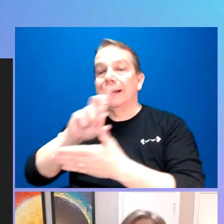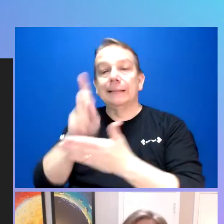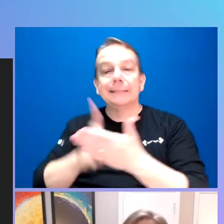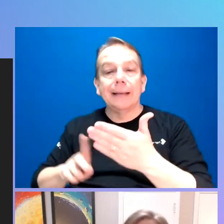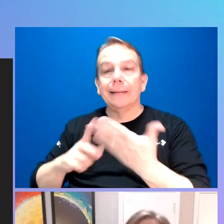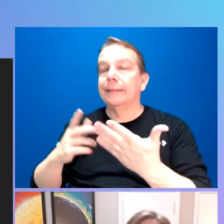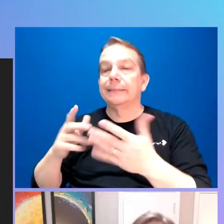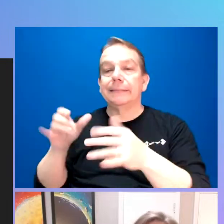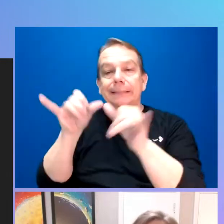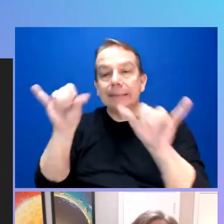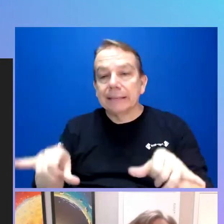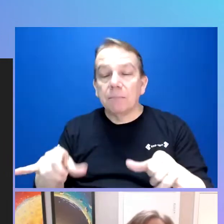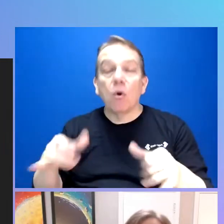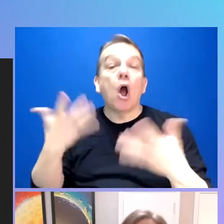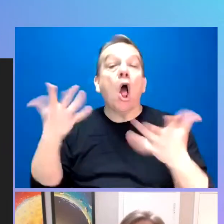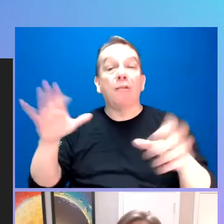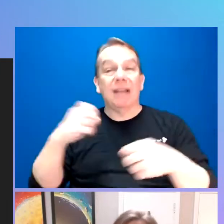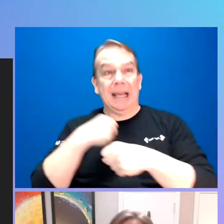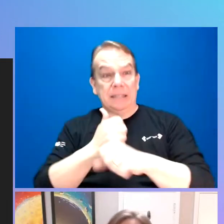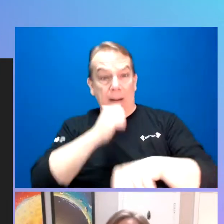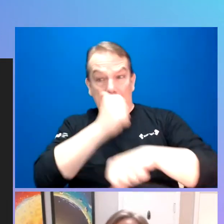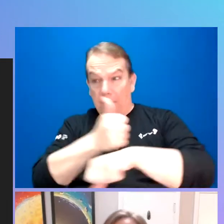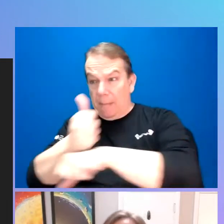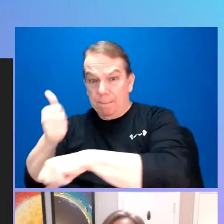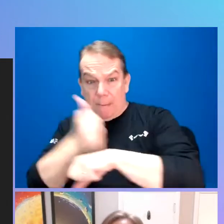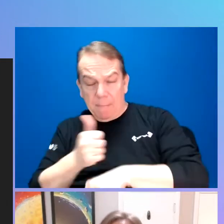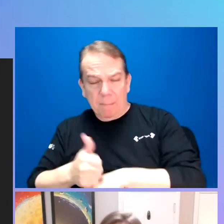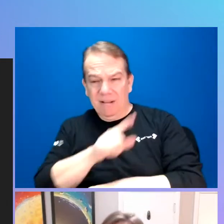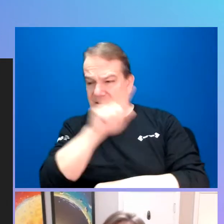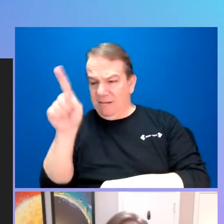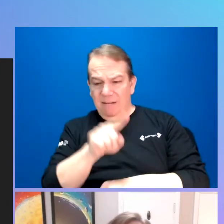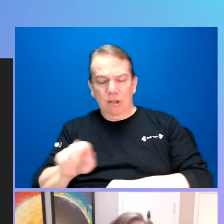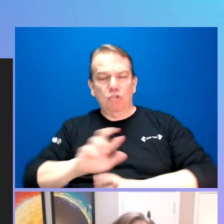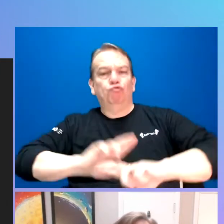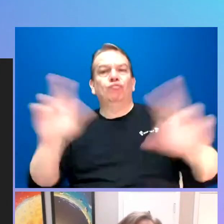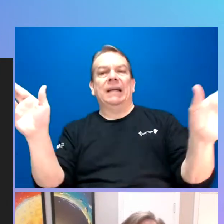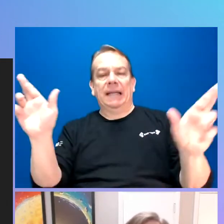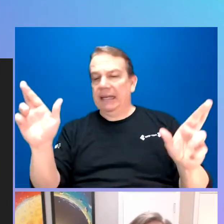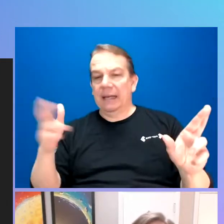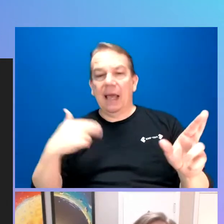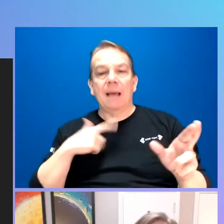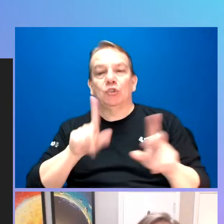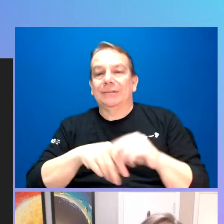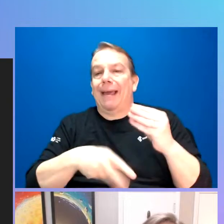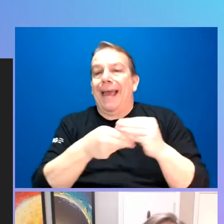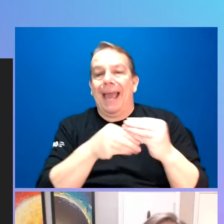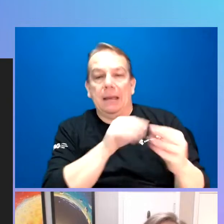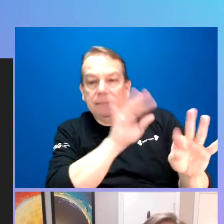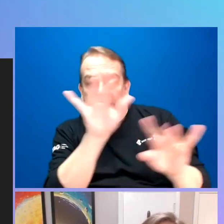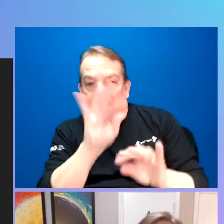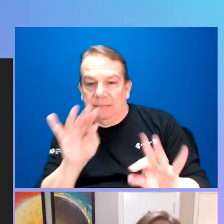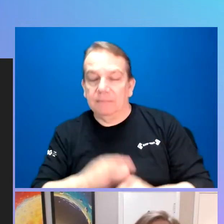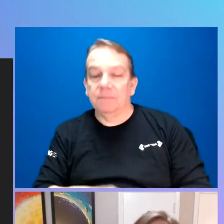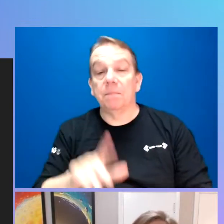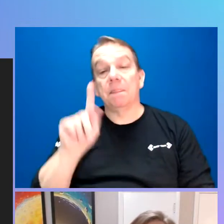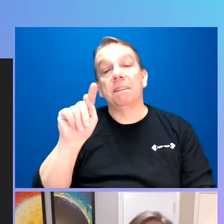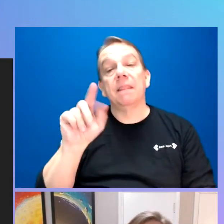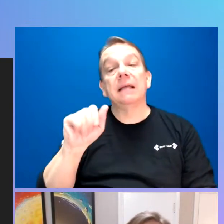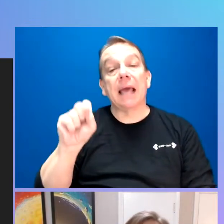that have their roles, or a lot of their code already baked into them. So let's say I have a set